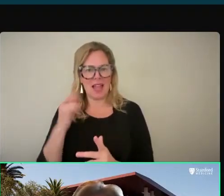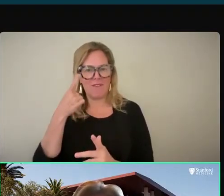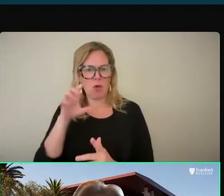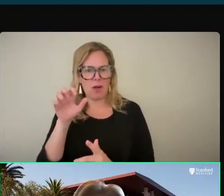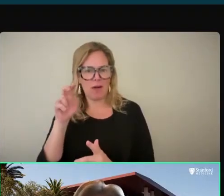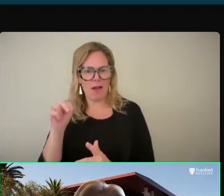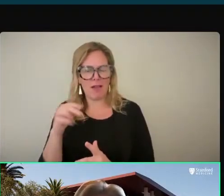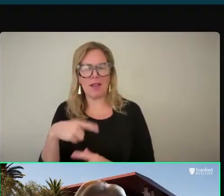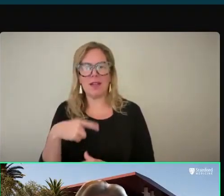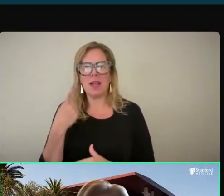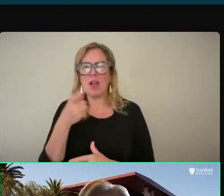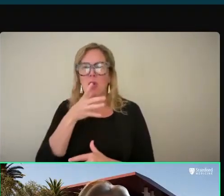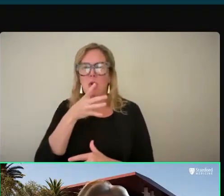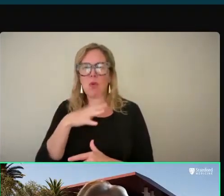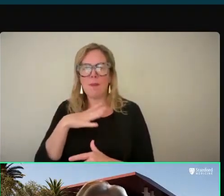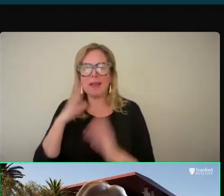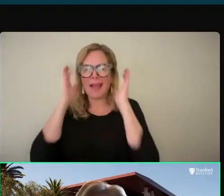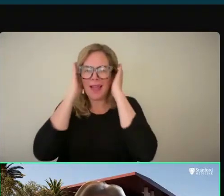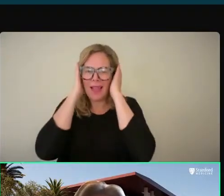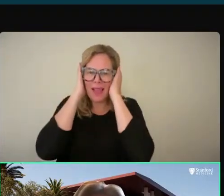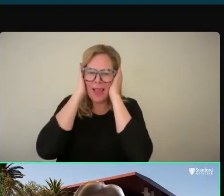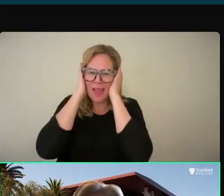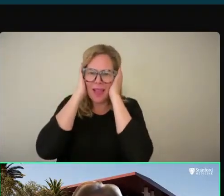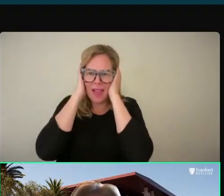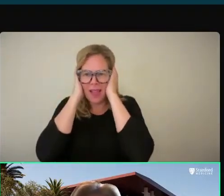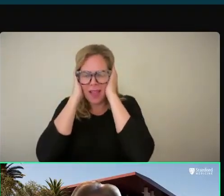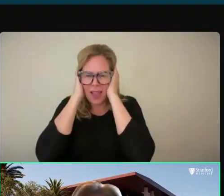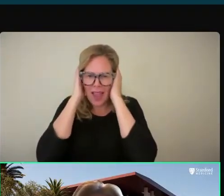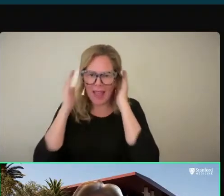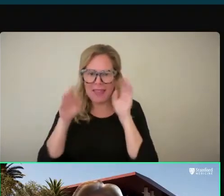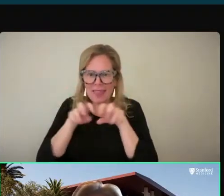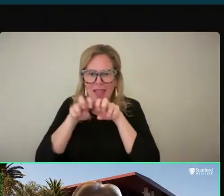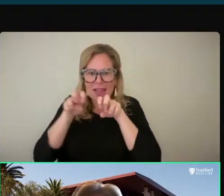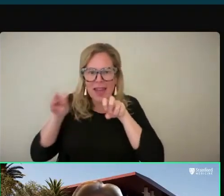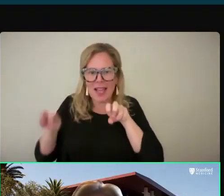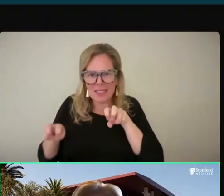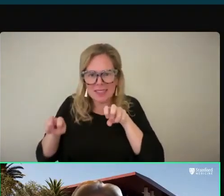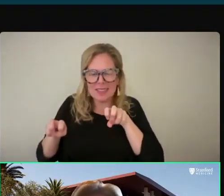distressed, and next to her is a young boy playing a trumpet very loudly. And